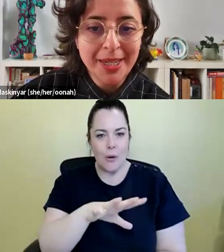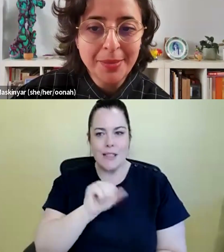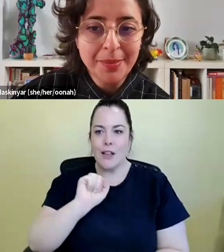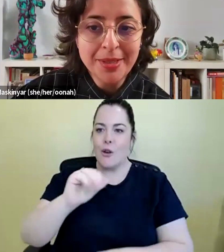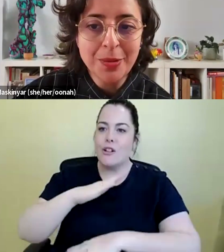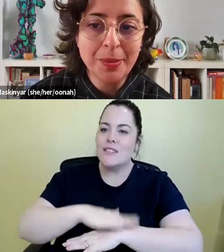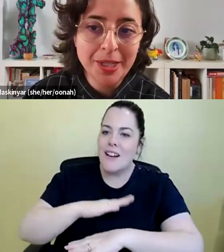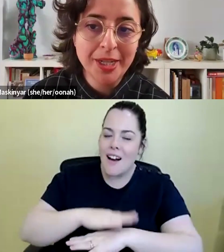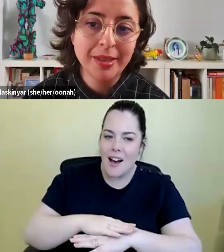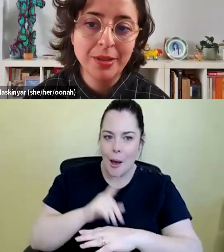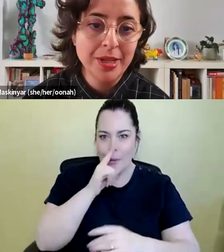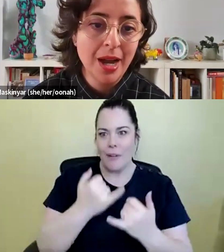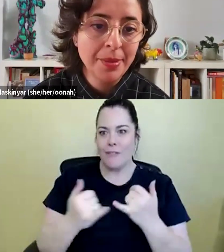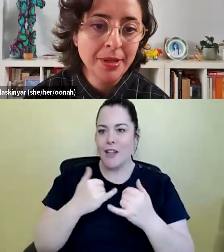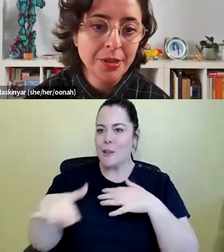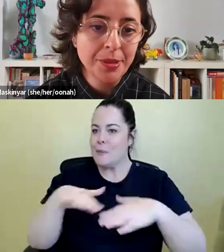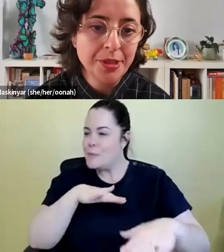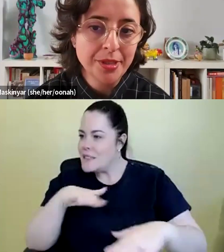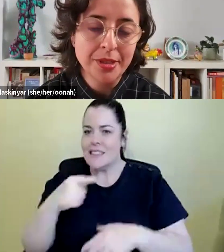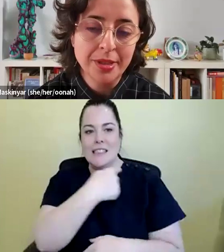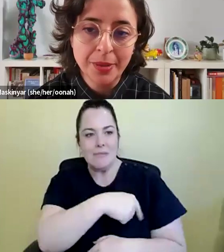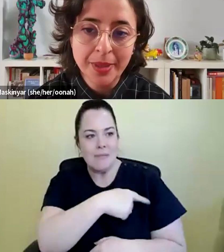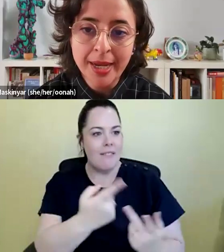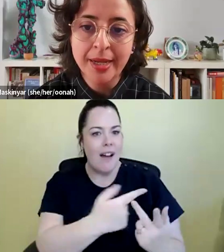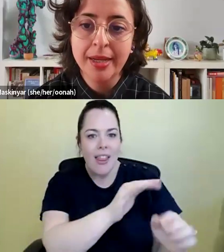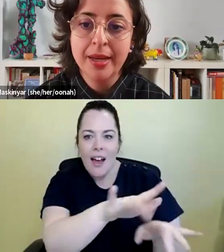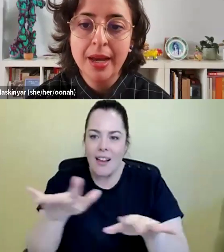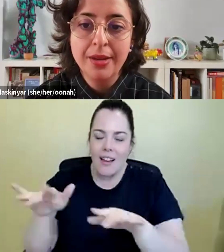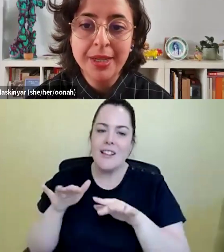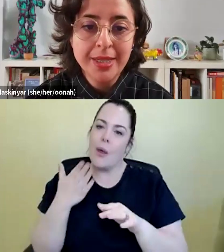many commitments, so I appreciate your time and contributions to the Q&A. If there are